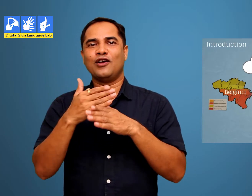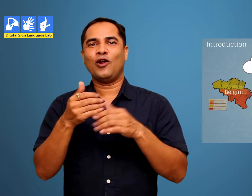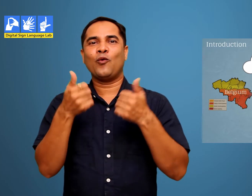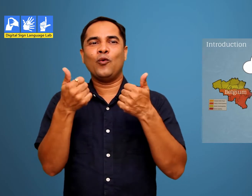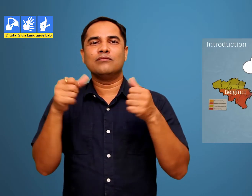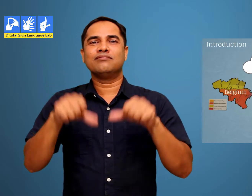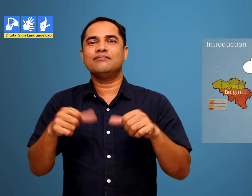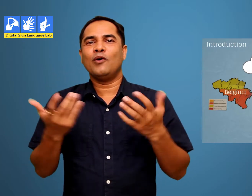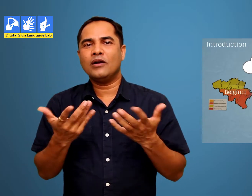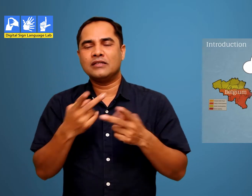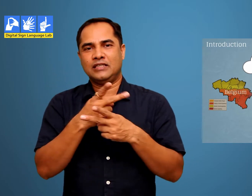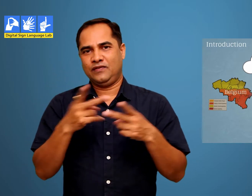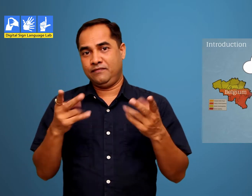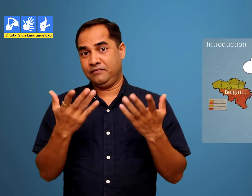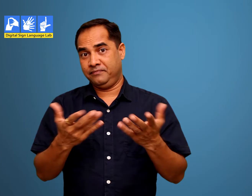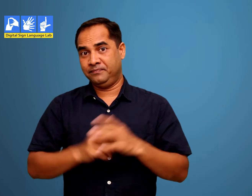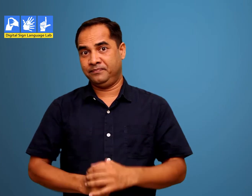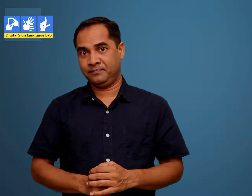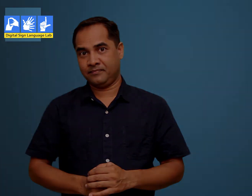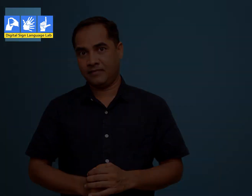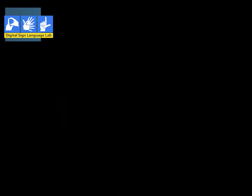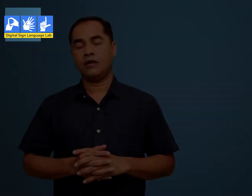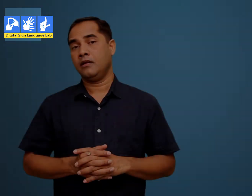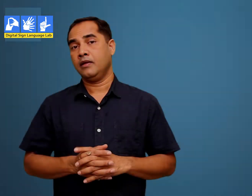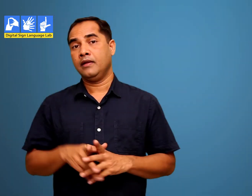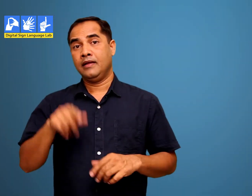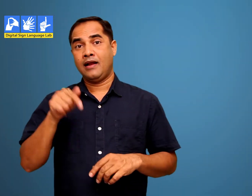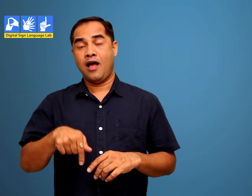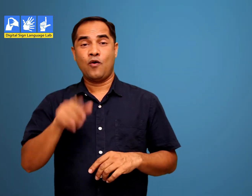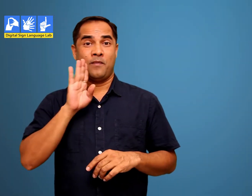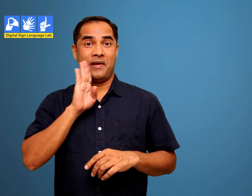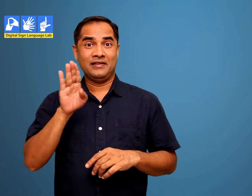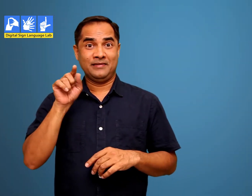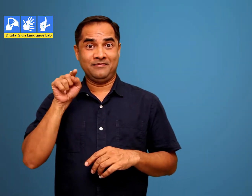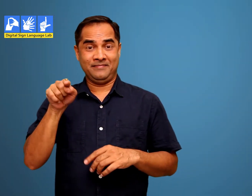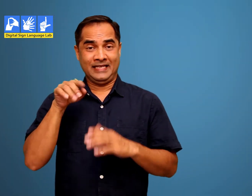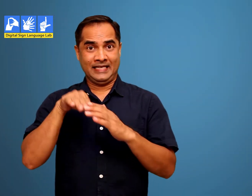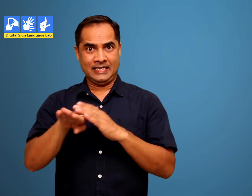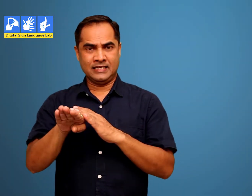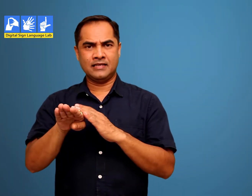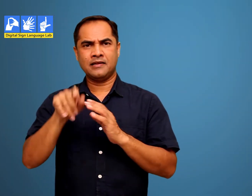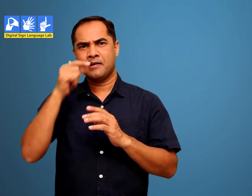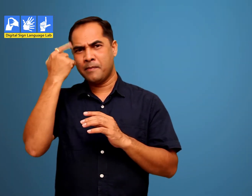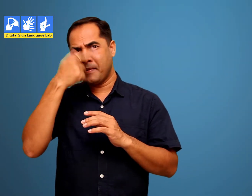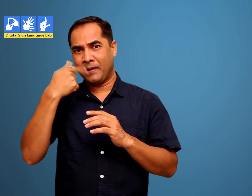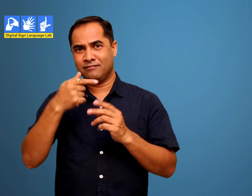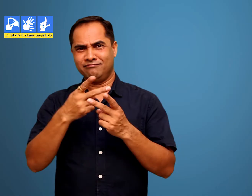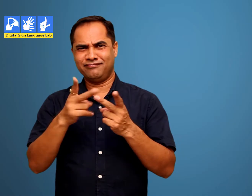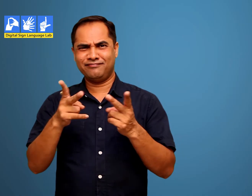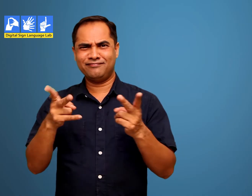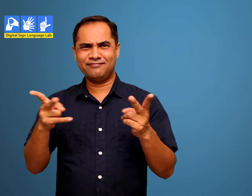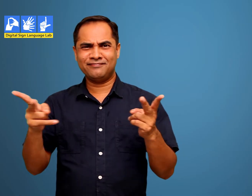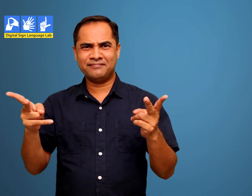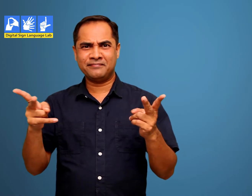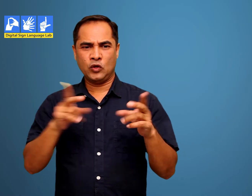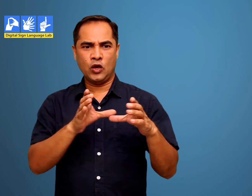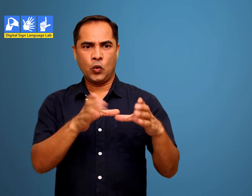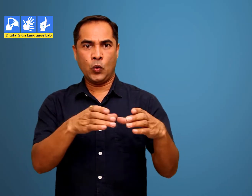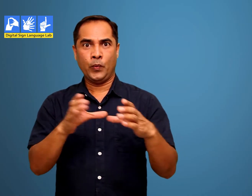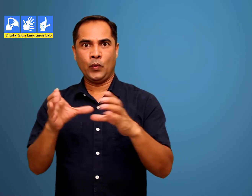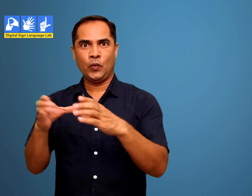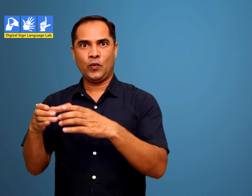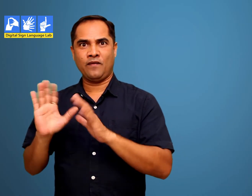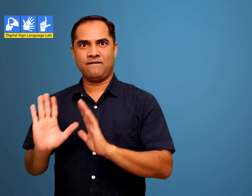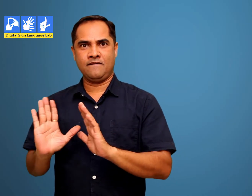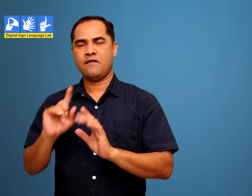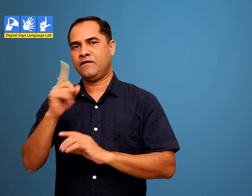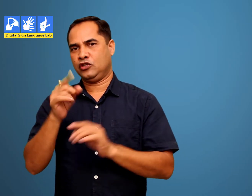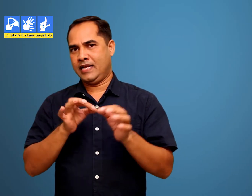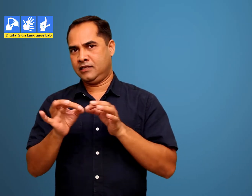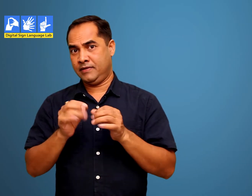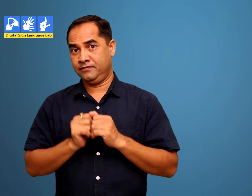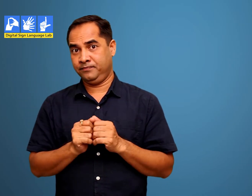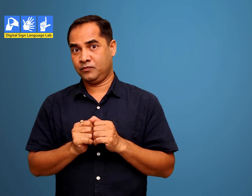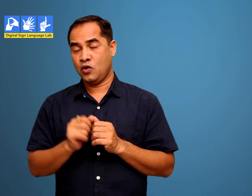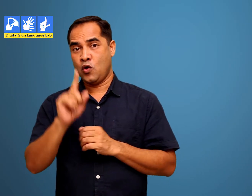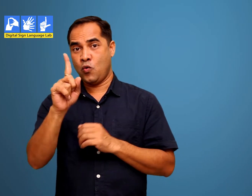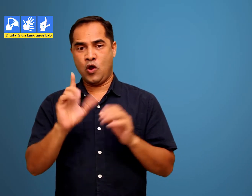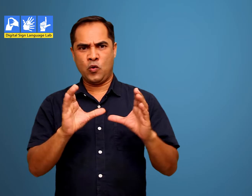one is better. In Belgium, we have different ethnic groups - one group is